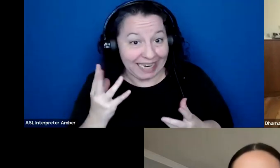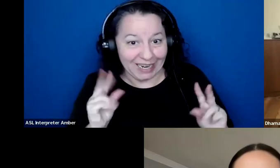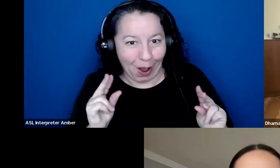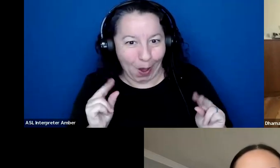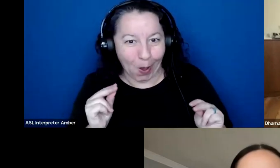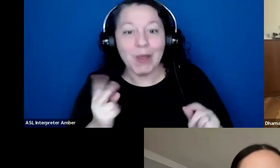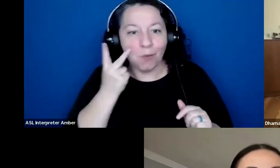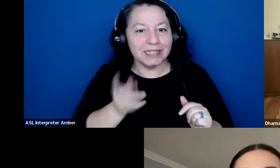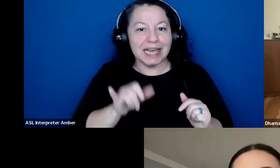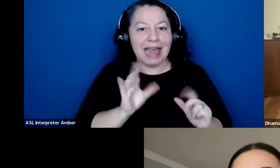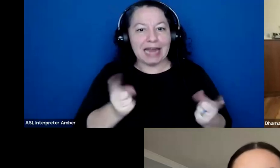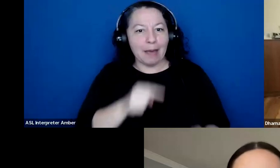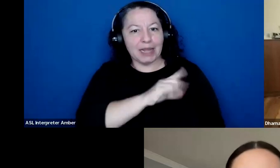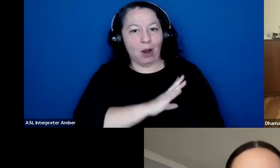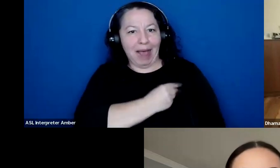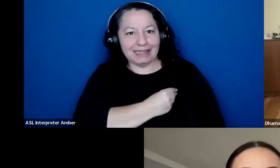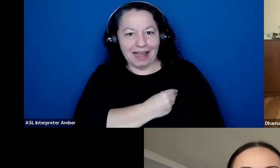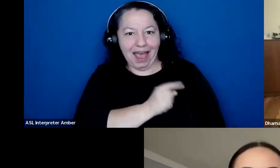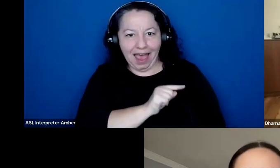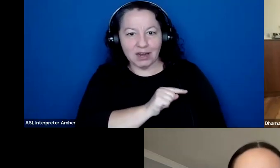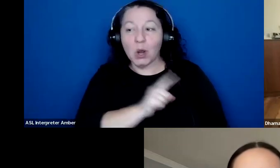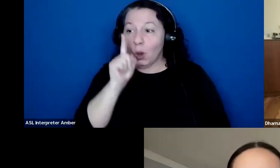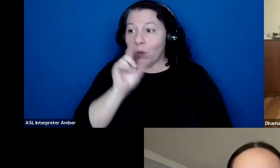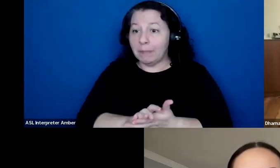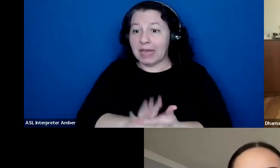You know, we believe wholeheartedly that Palestinian people